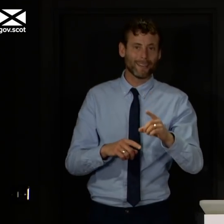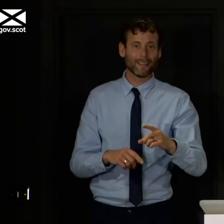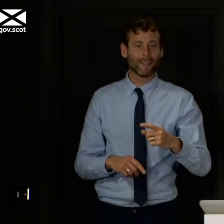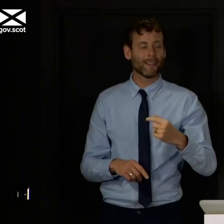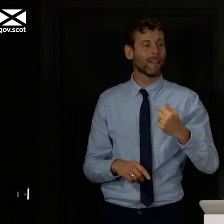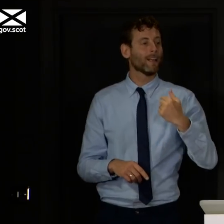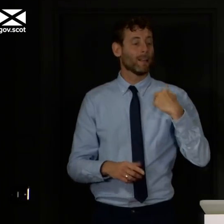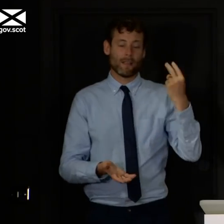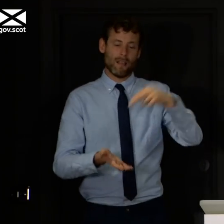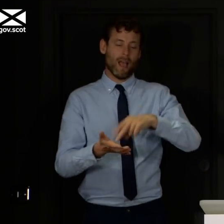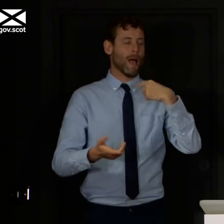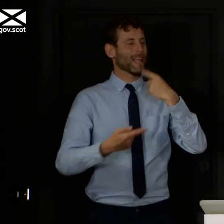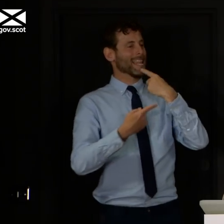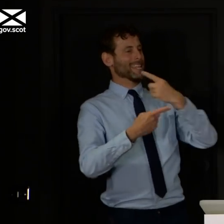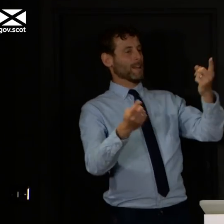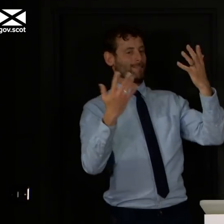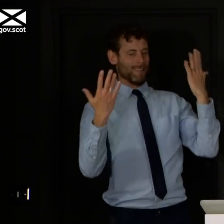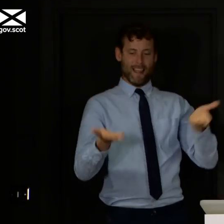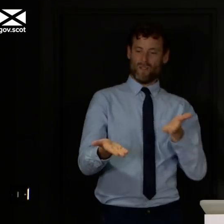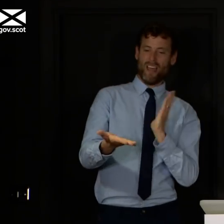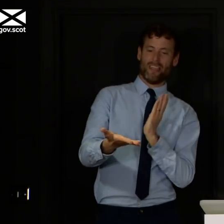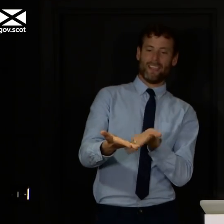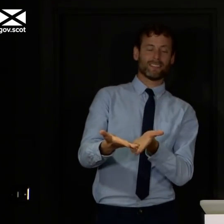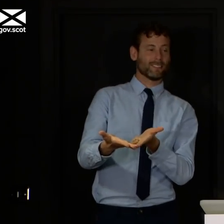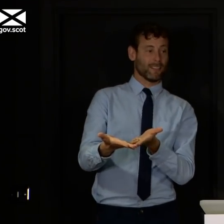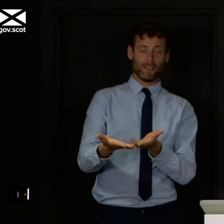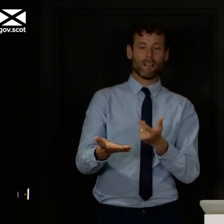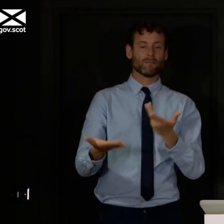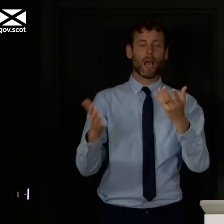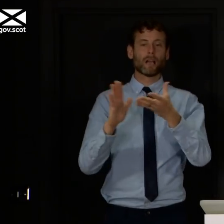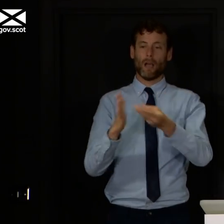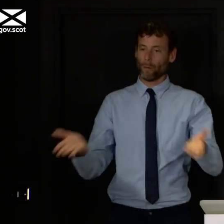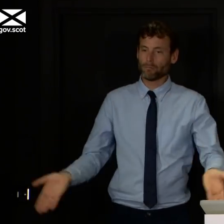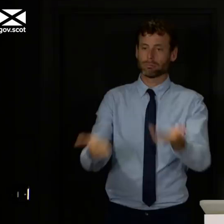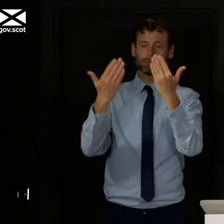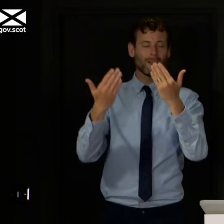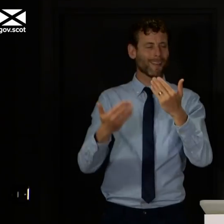to announce something that I'm going to do for lifting lockdown. But it wouldn't be sensible,